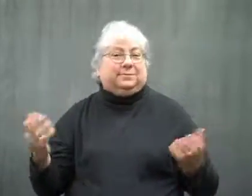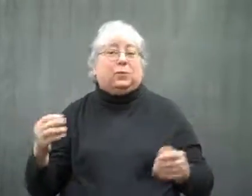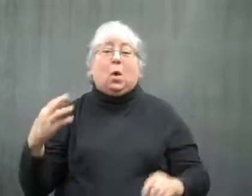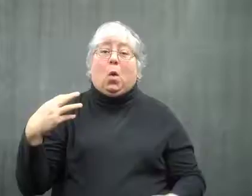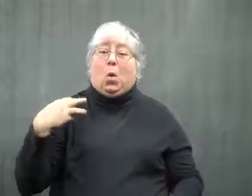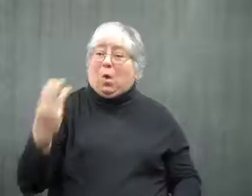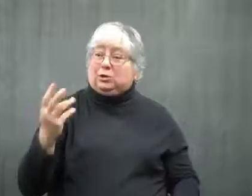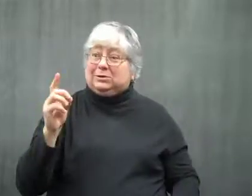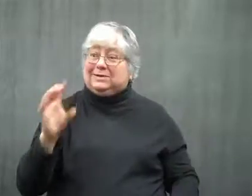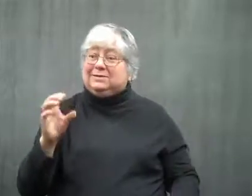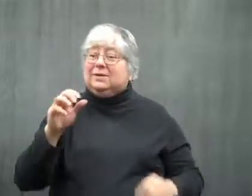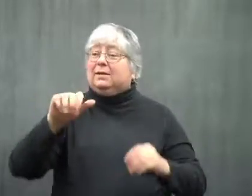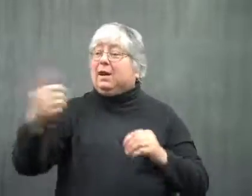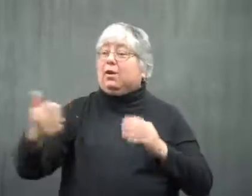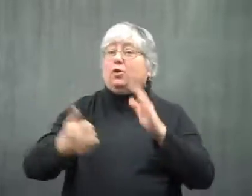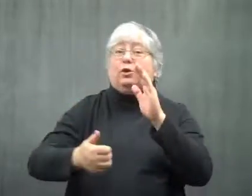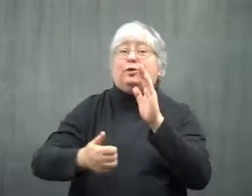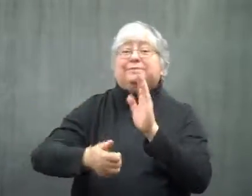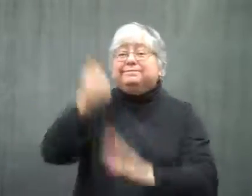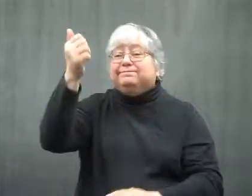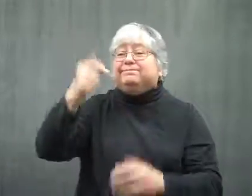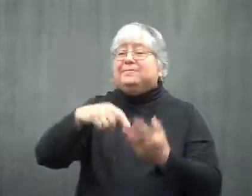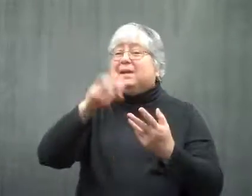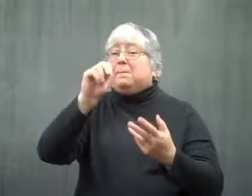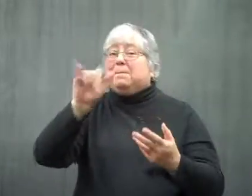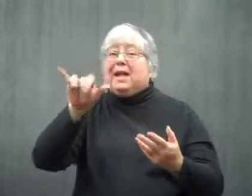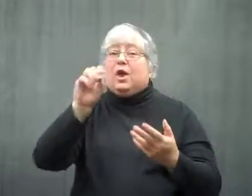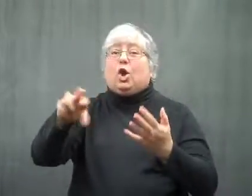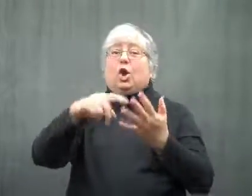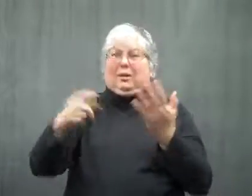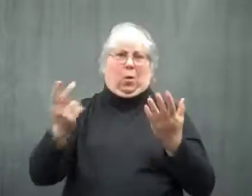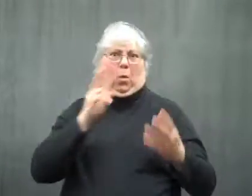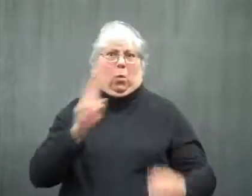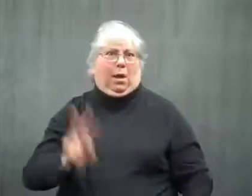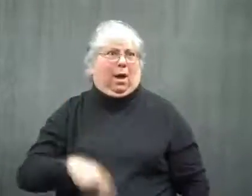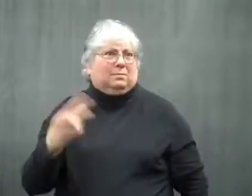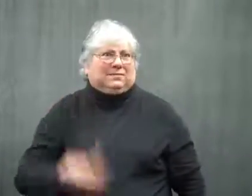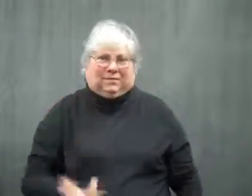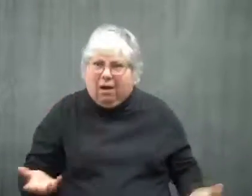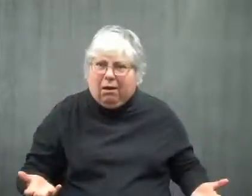Washington, D.C.'s mayor and other leaders were upset.